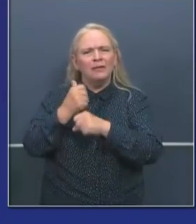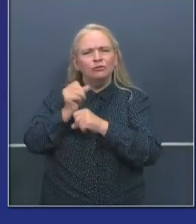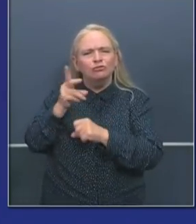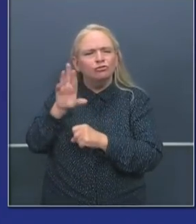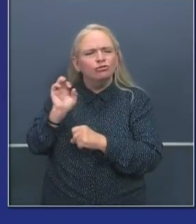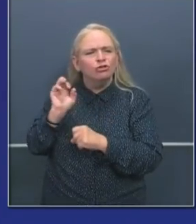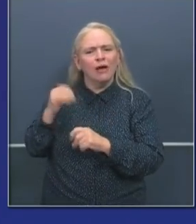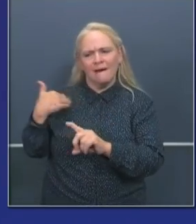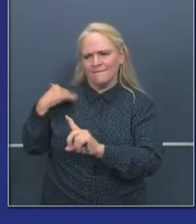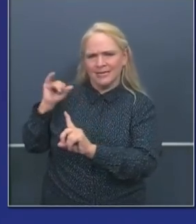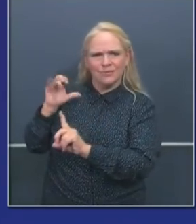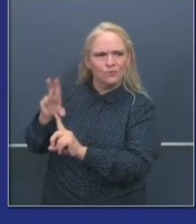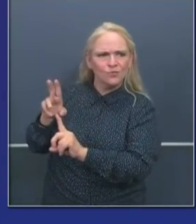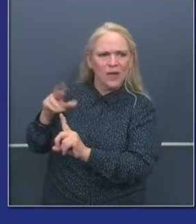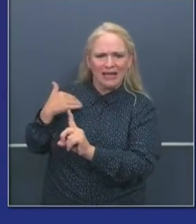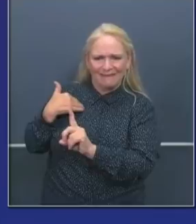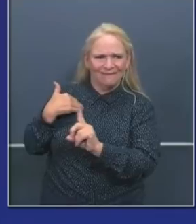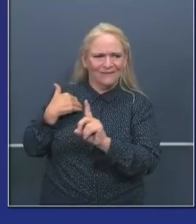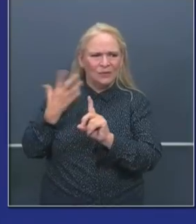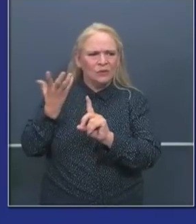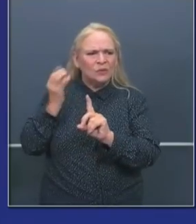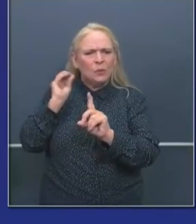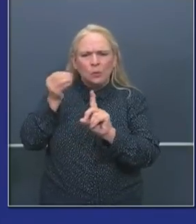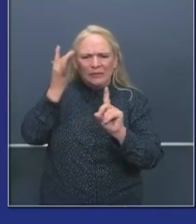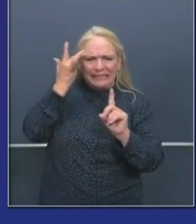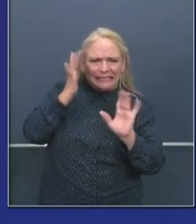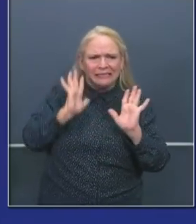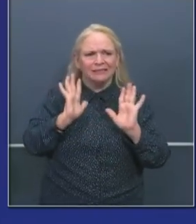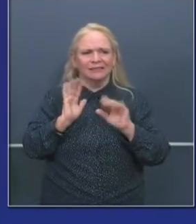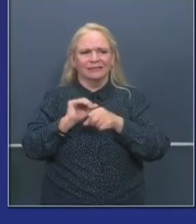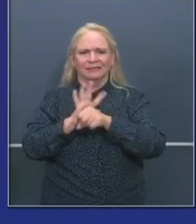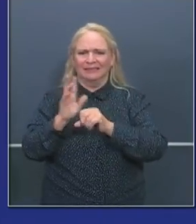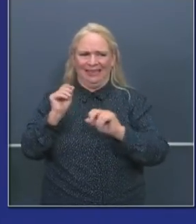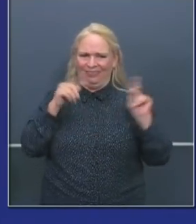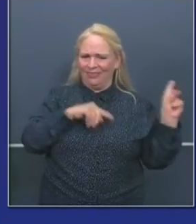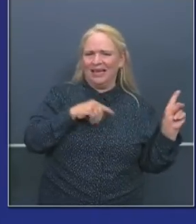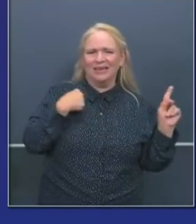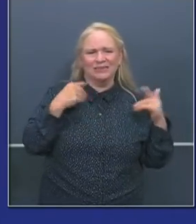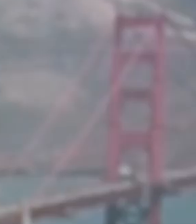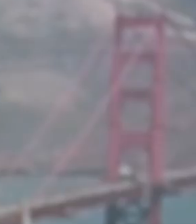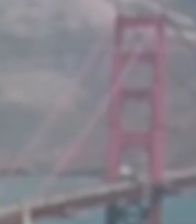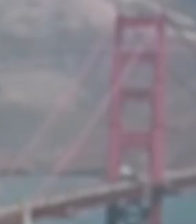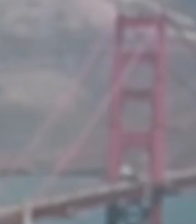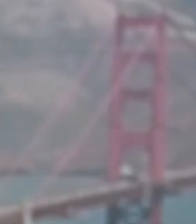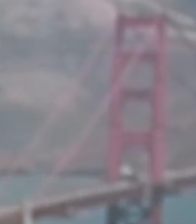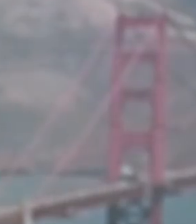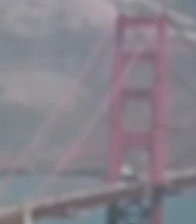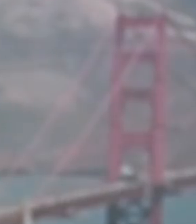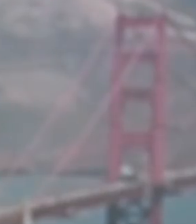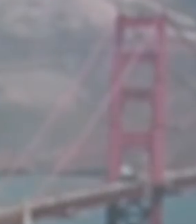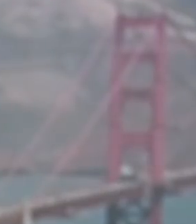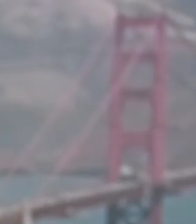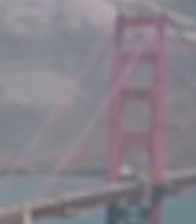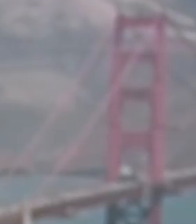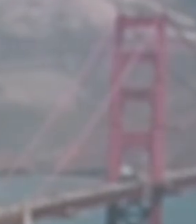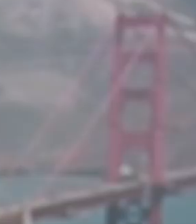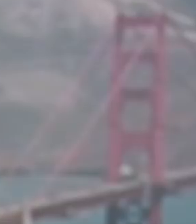OF AN EMERGENCY. YOU'VE BEEN WATCHING THE GOVERNOR'S LIVE UPDATE AND OUR COVERAGE CONTINUES STREAMING ON CBSN BAY AREA.